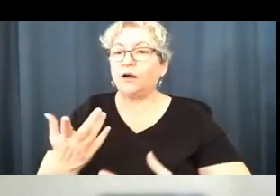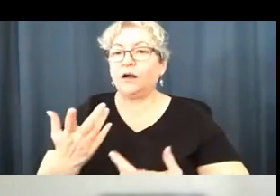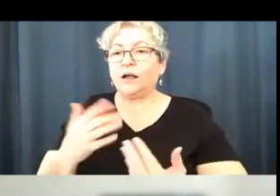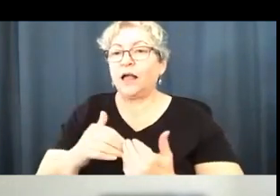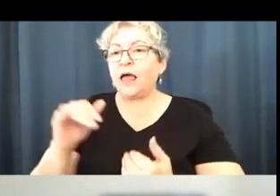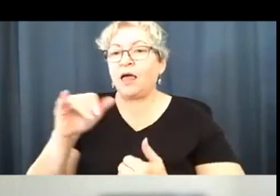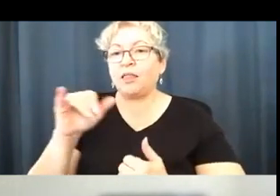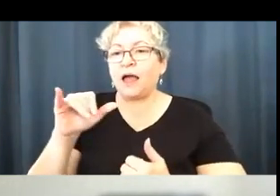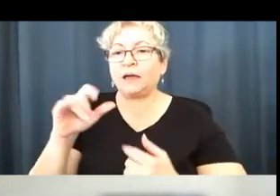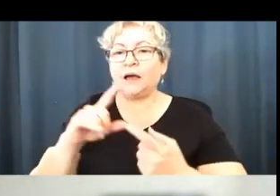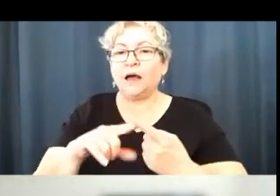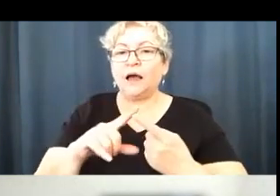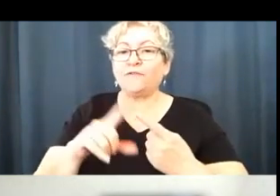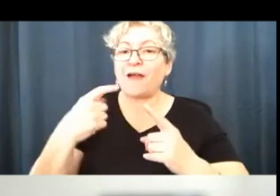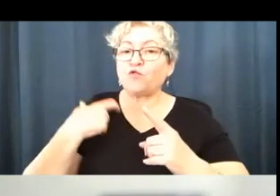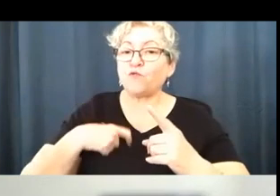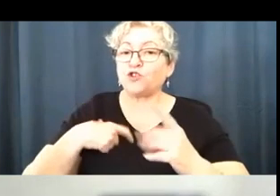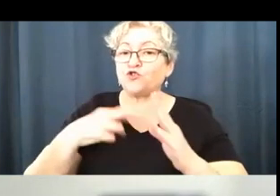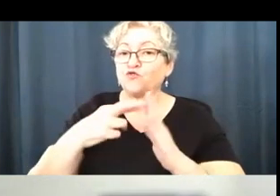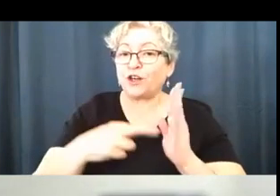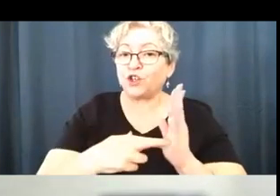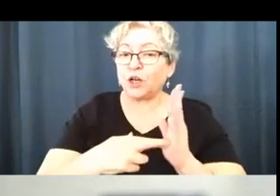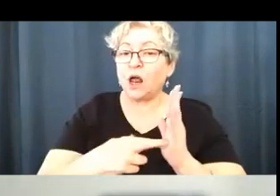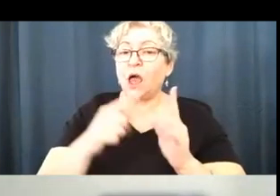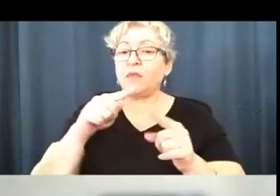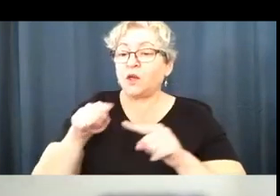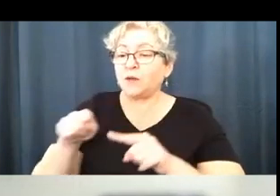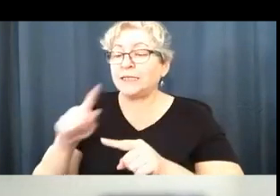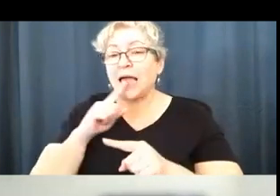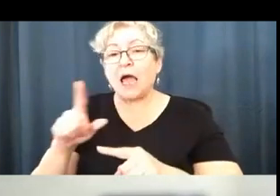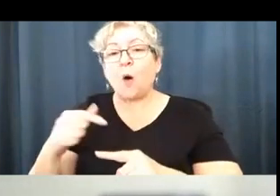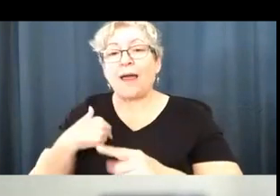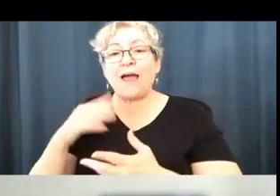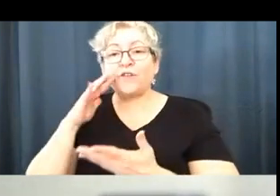tell us how we did on this form, that's a great way to collect feedback and you can ask us accessibility questions on that.